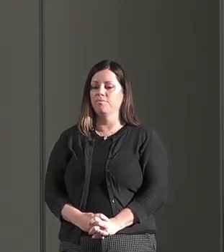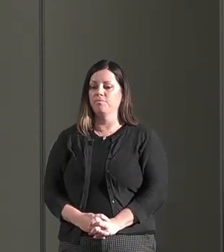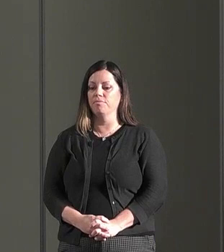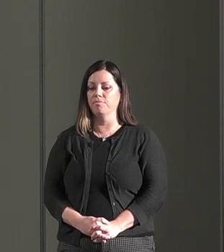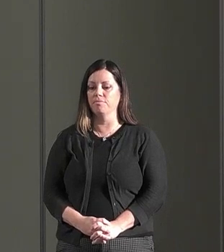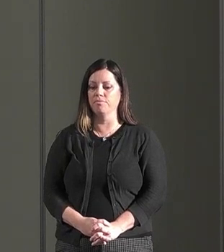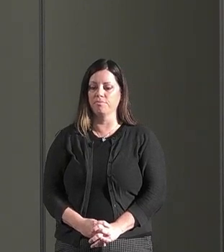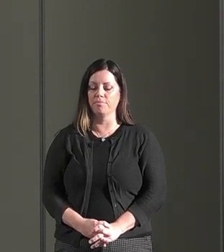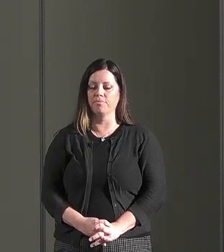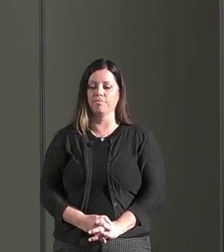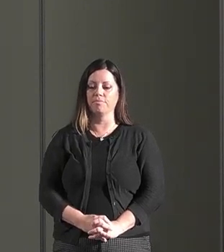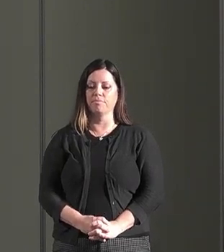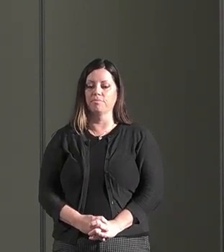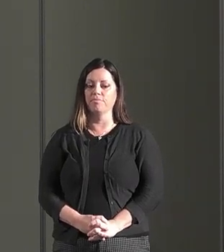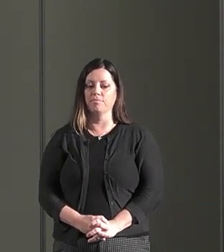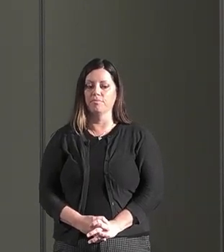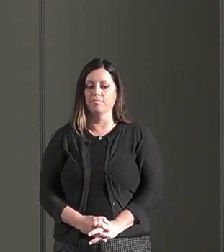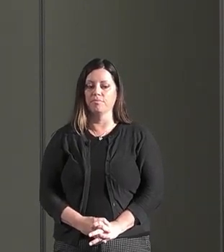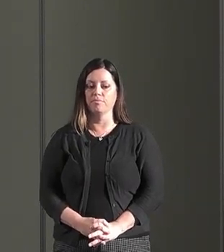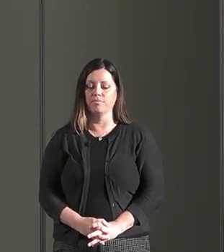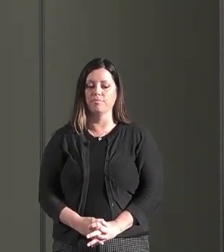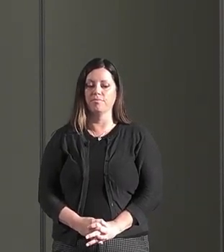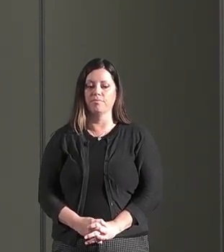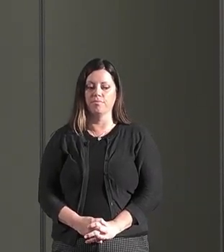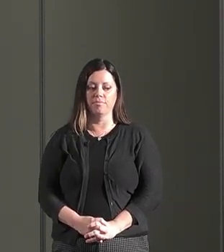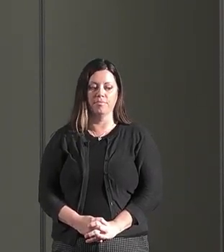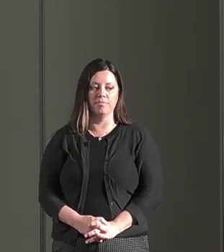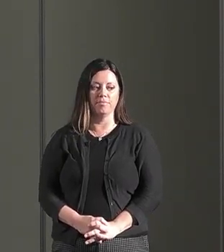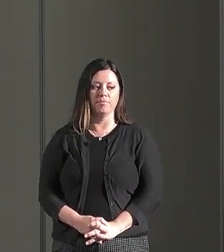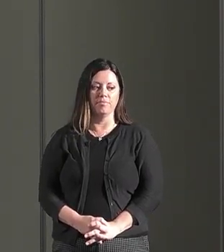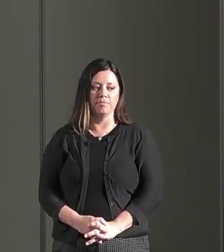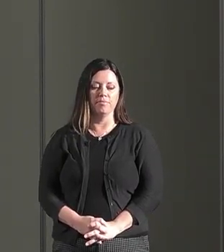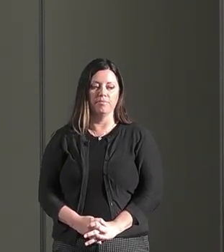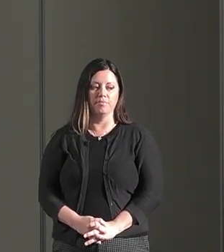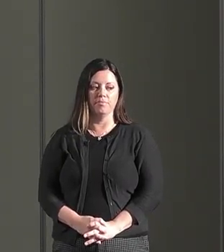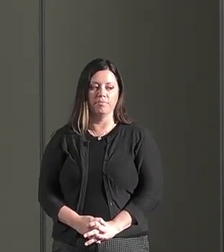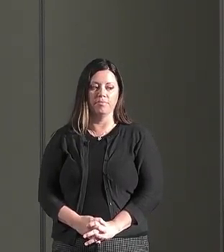they're often not prepared so we want to be able to give them an equal experience. So